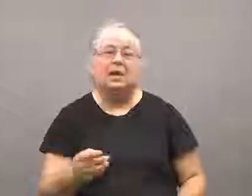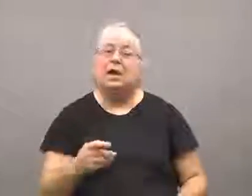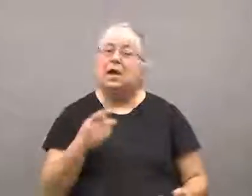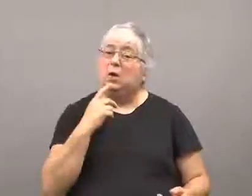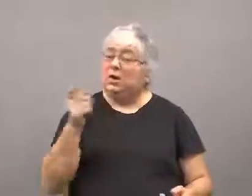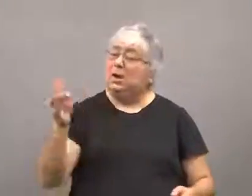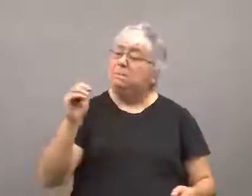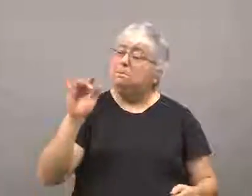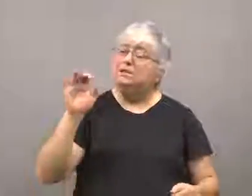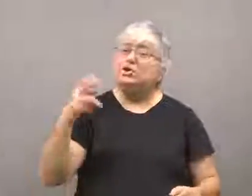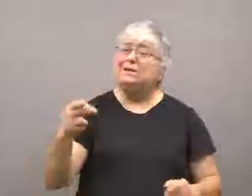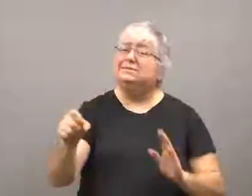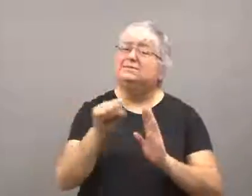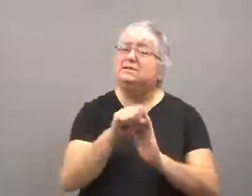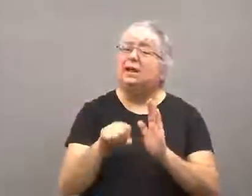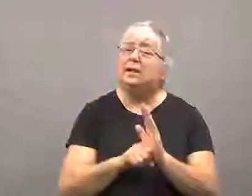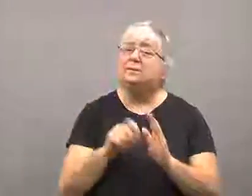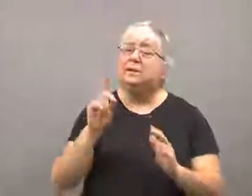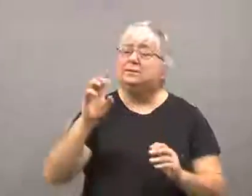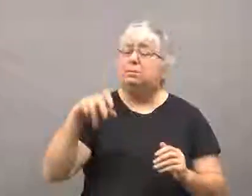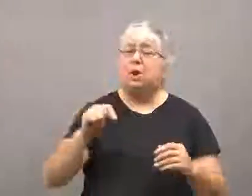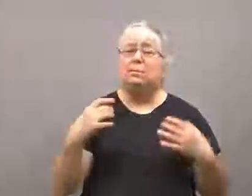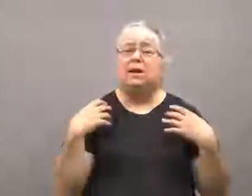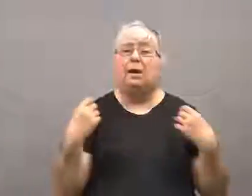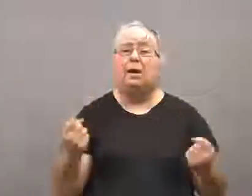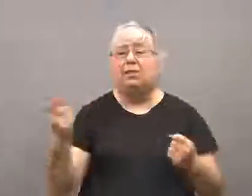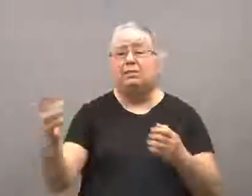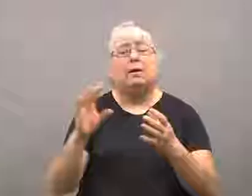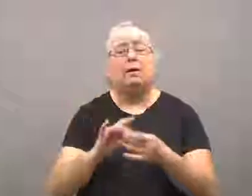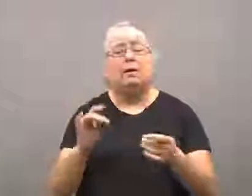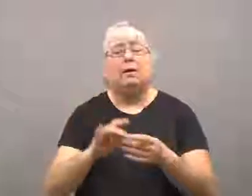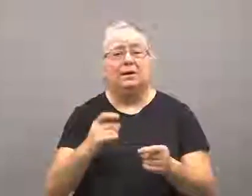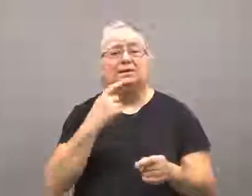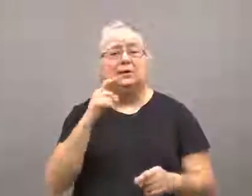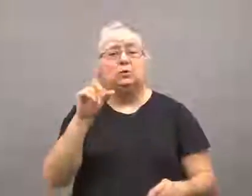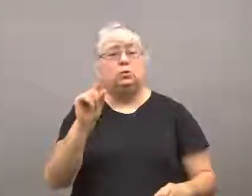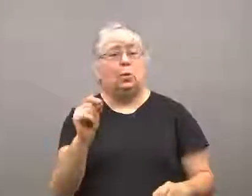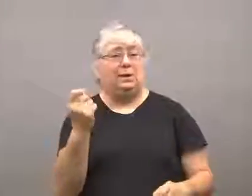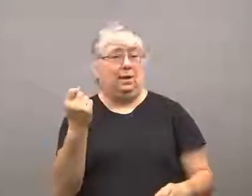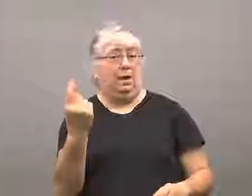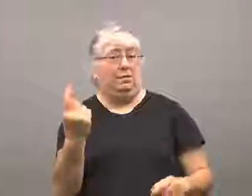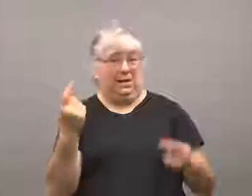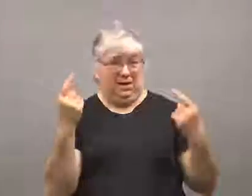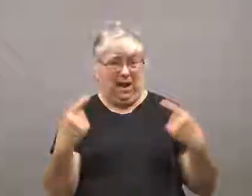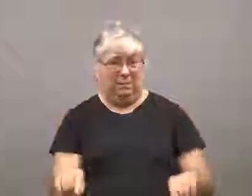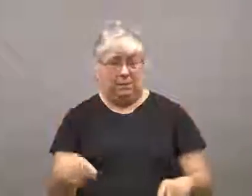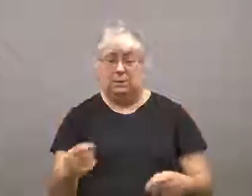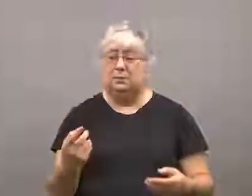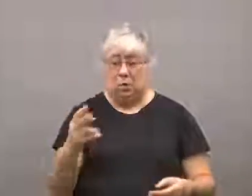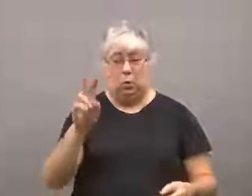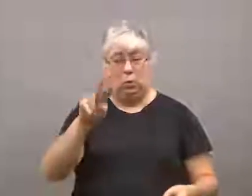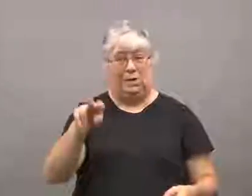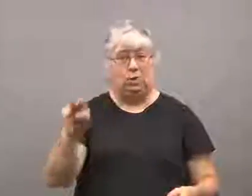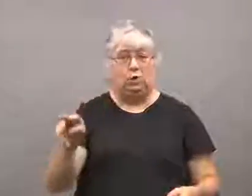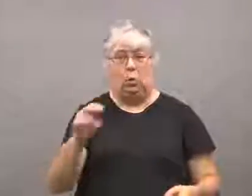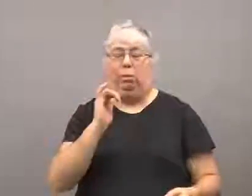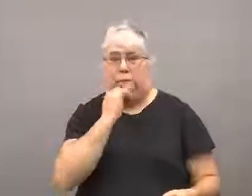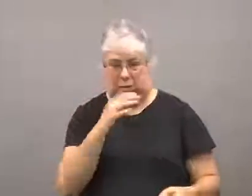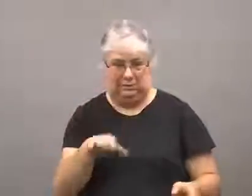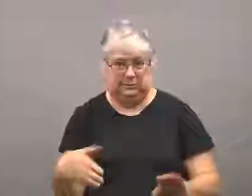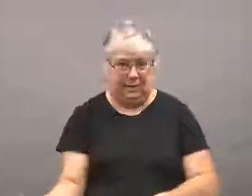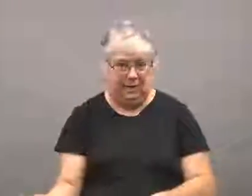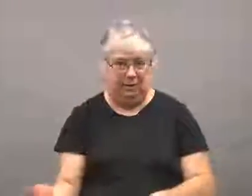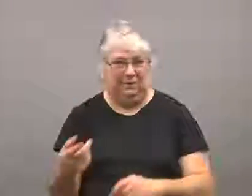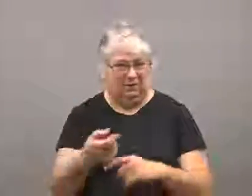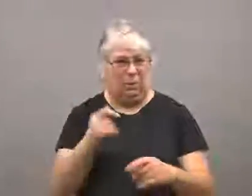The Michigan State Department of Health says in 2011,